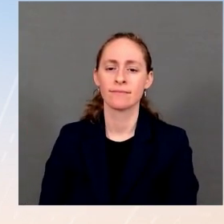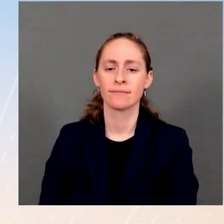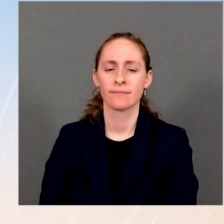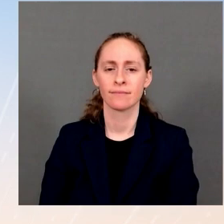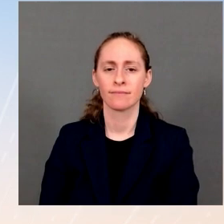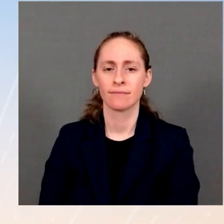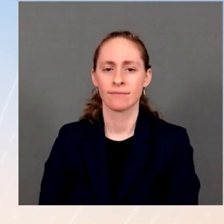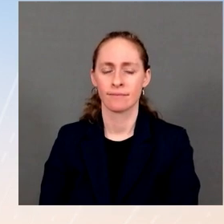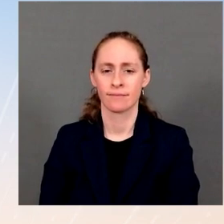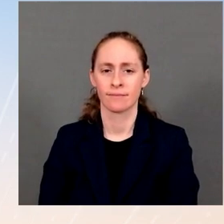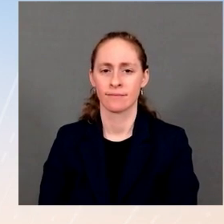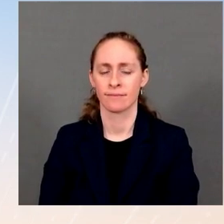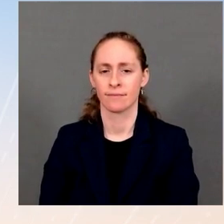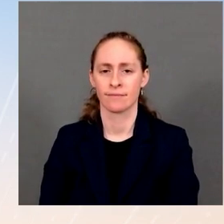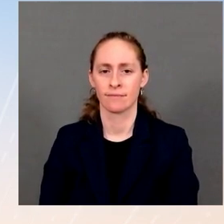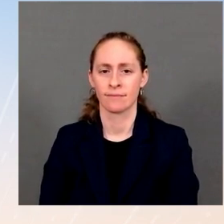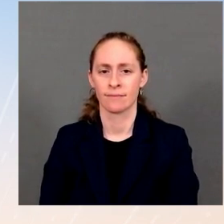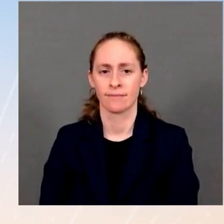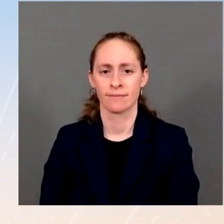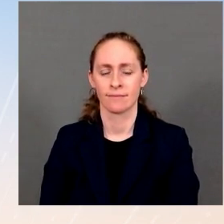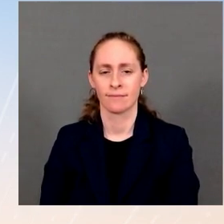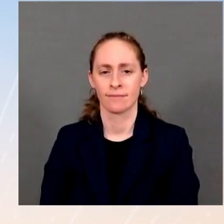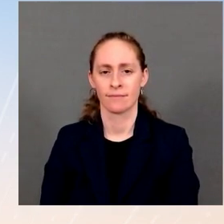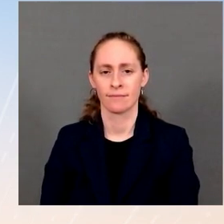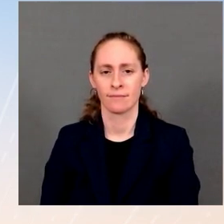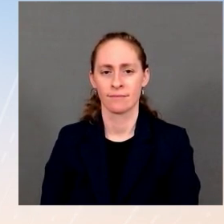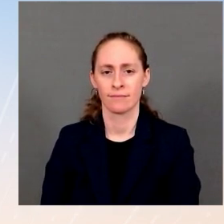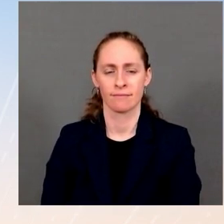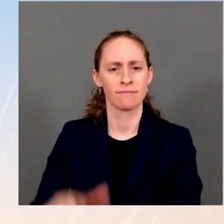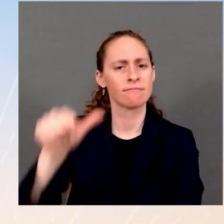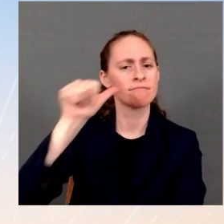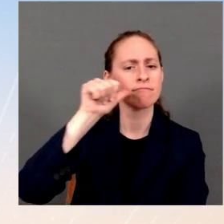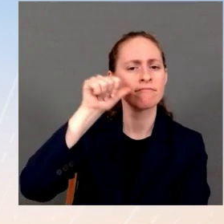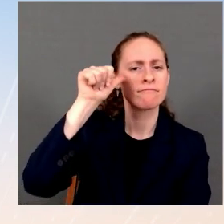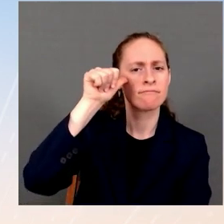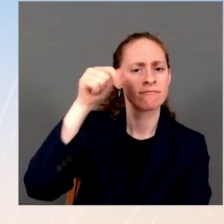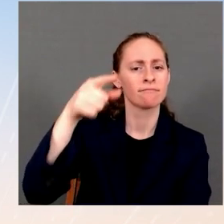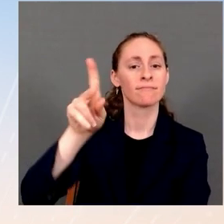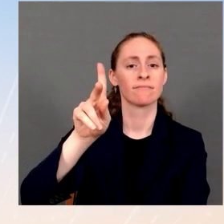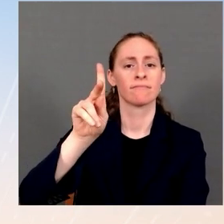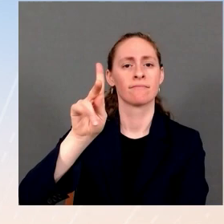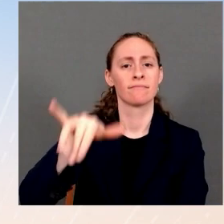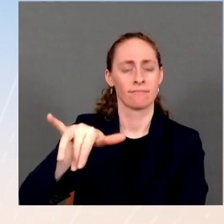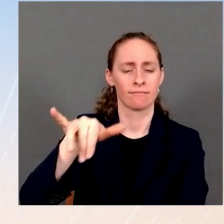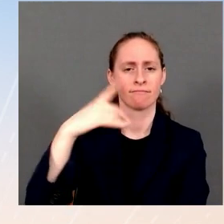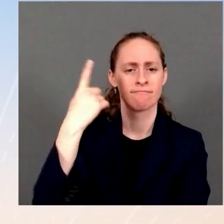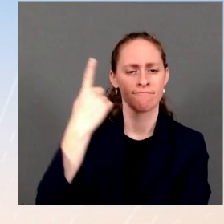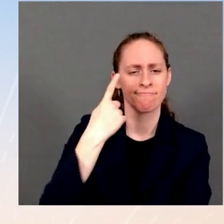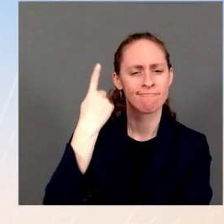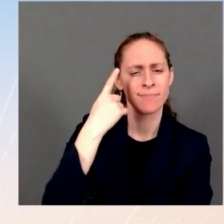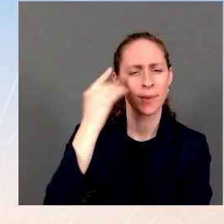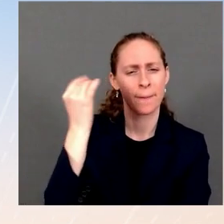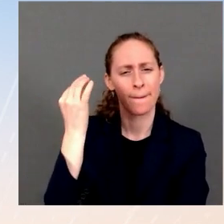If we can't, we've got to keep going. There is nothing domestically more important than voting rights. It's the single-biggest issue."